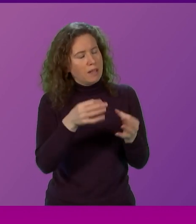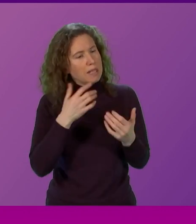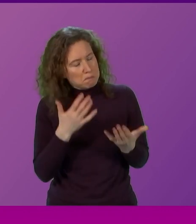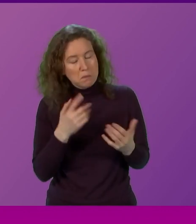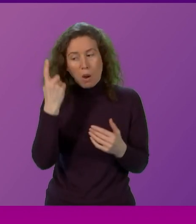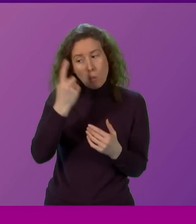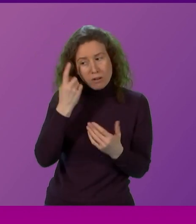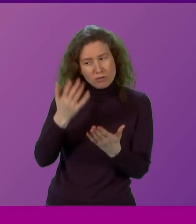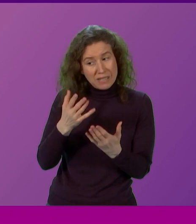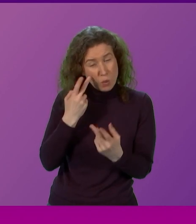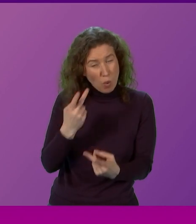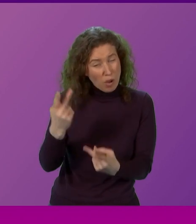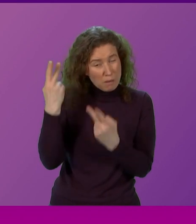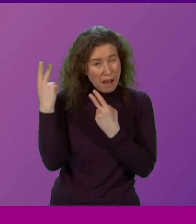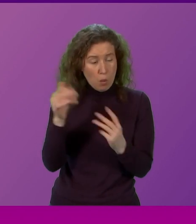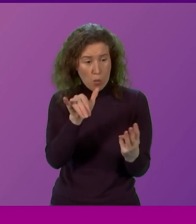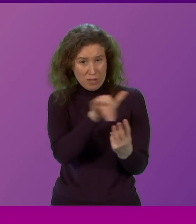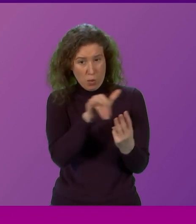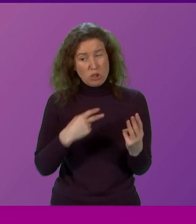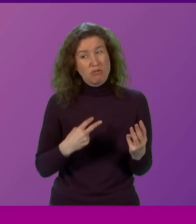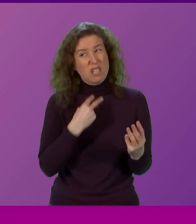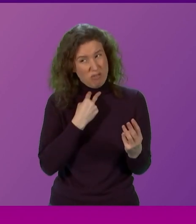With the benefit of hindsight, which candidate does the First Minister most regret appointing?